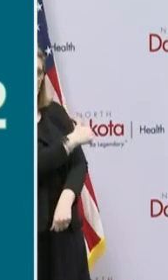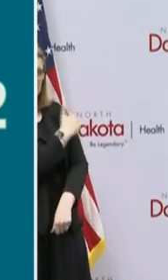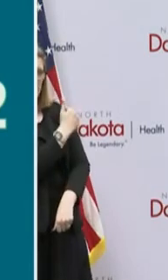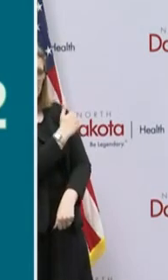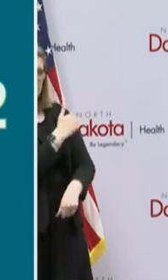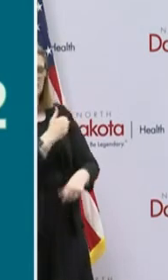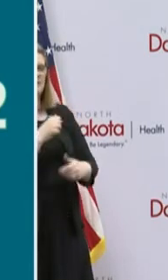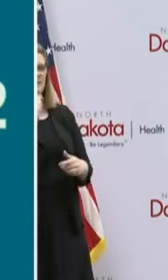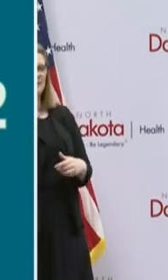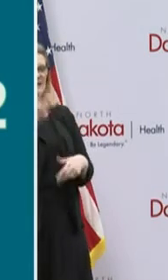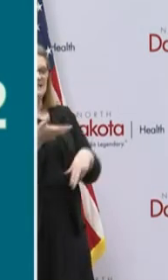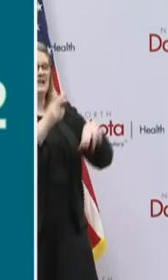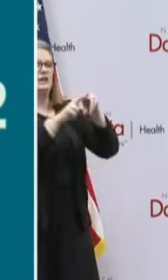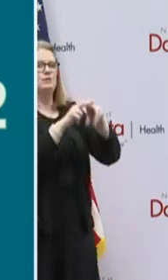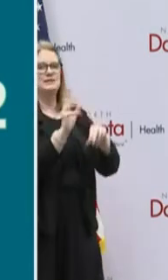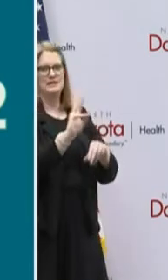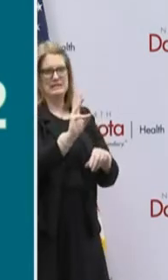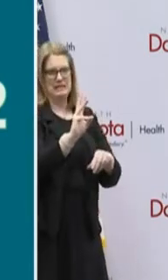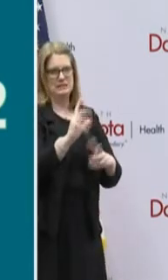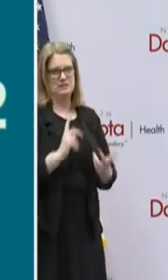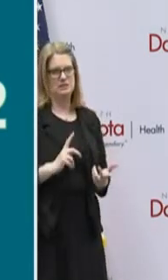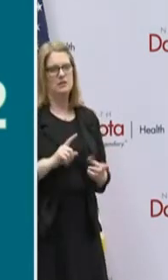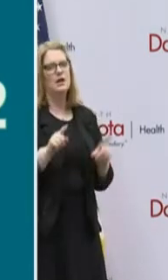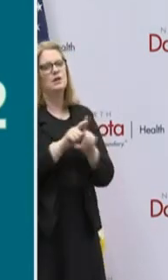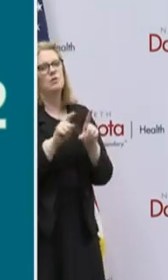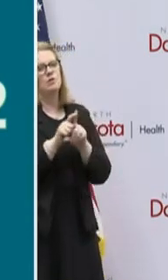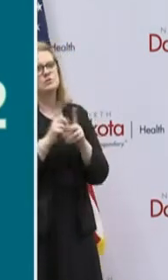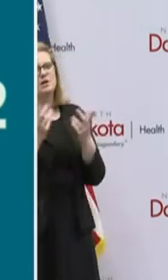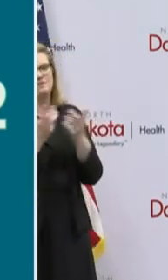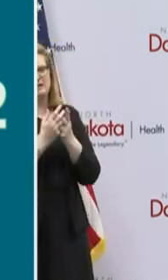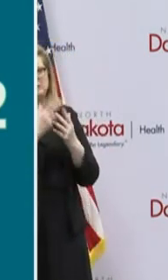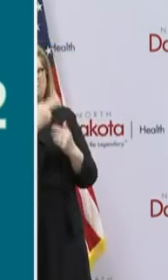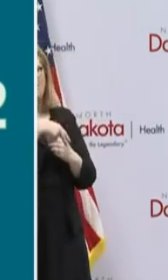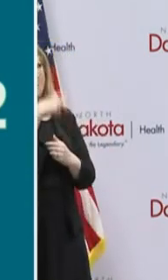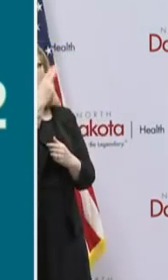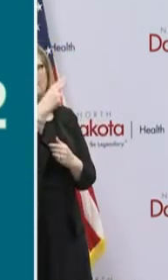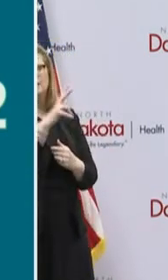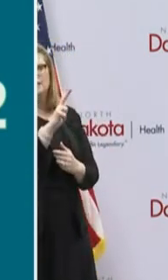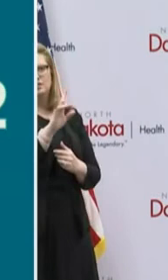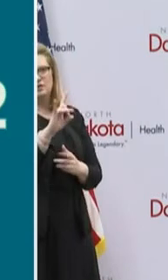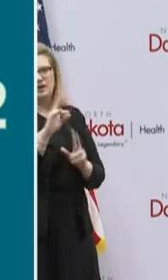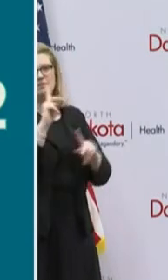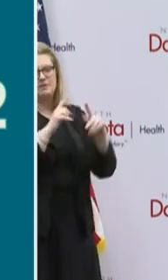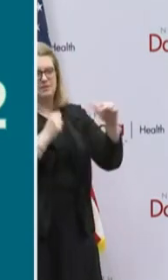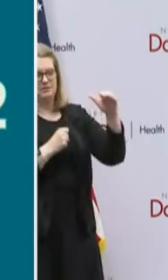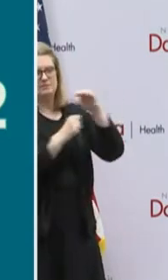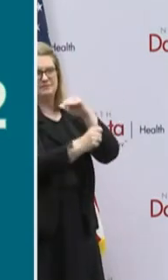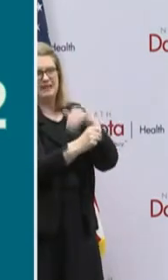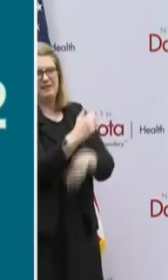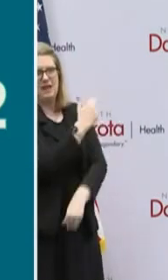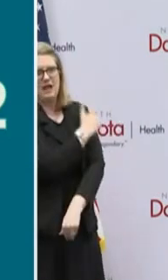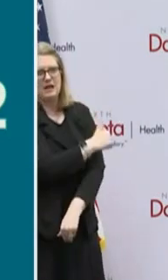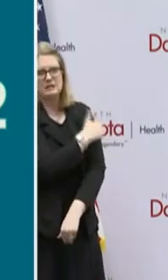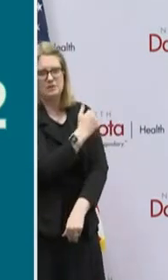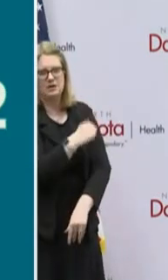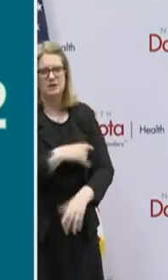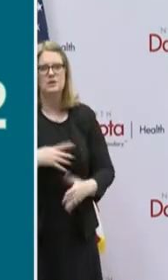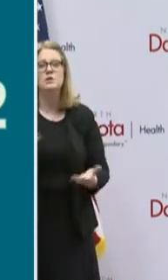CURRENTLY, WE HAVE 38 PEOPLE THAT ARE HOSPITALIZED, THIS INCREASES SIX FROM YESTERDAY. AND THIS ALSO MATCHES OUR HIGH